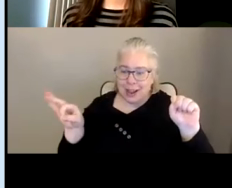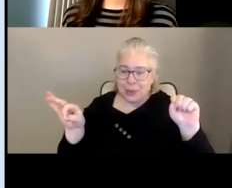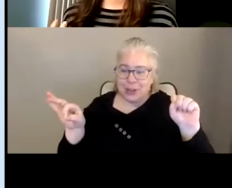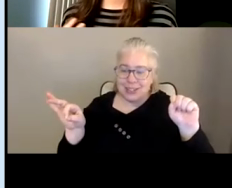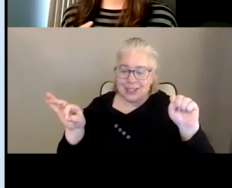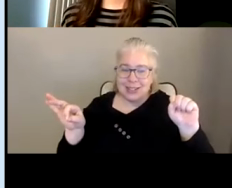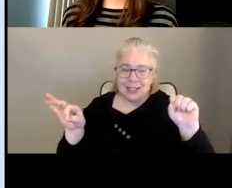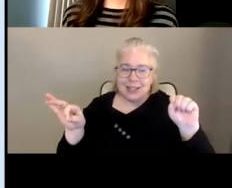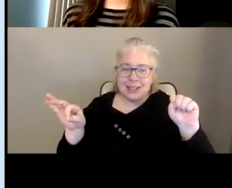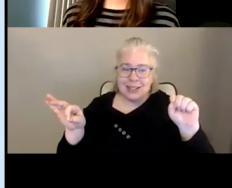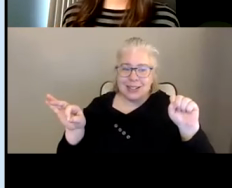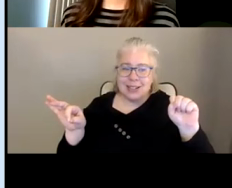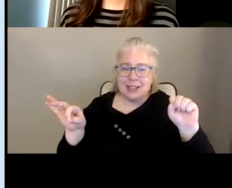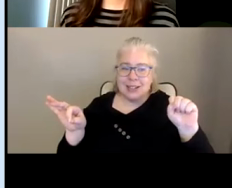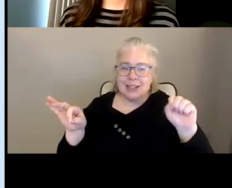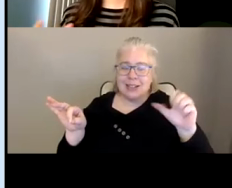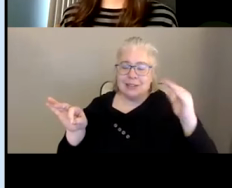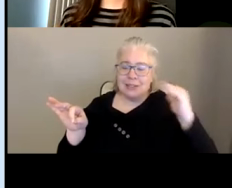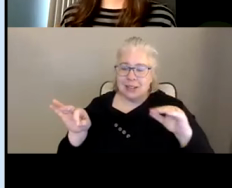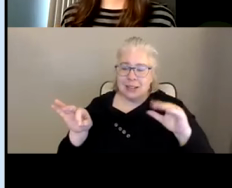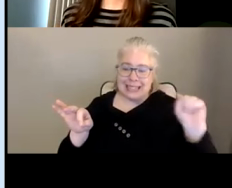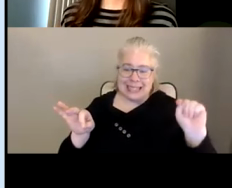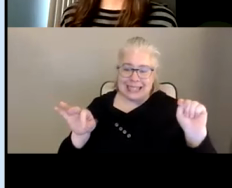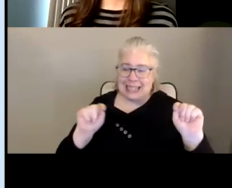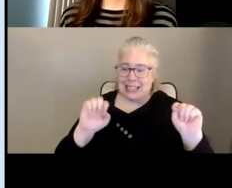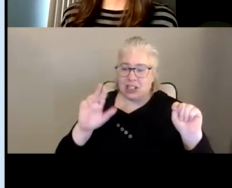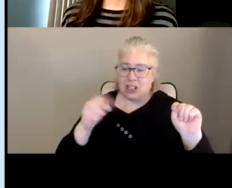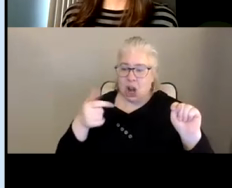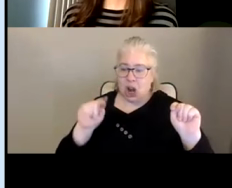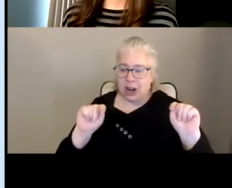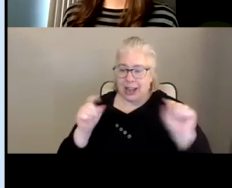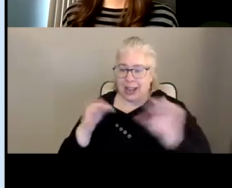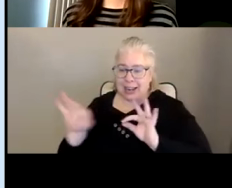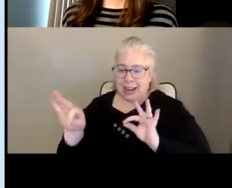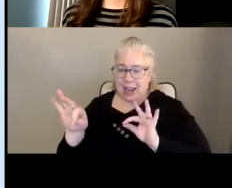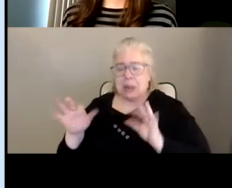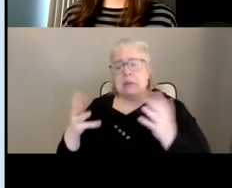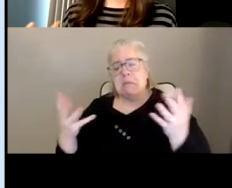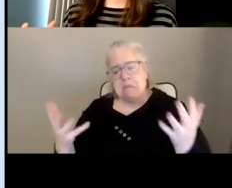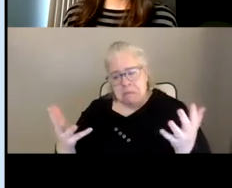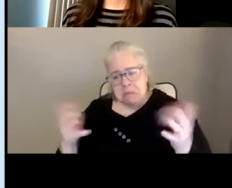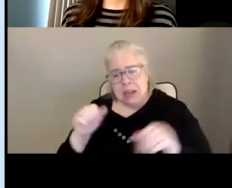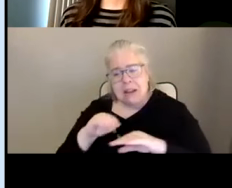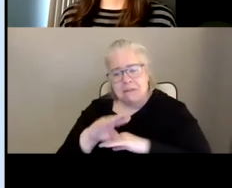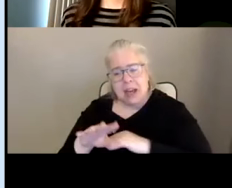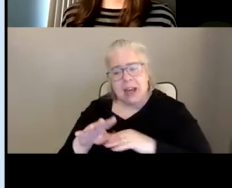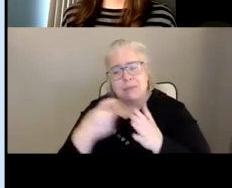And this is where pricing can vary pretty widely depending on how many people speak a language,